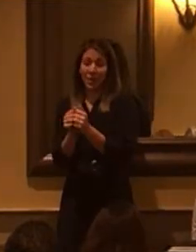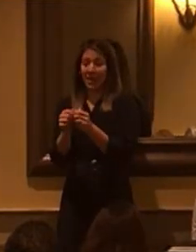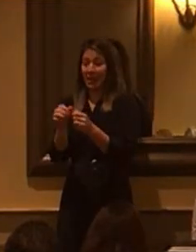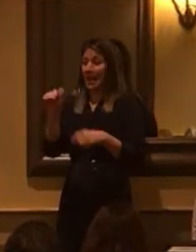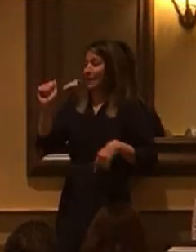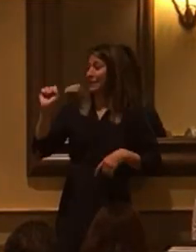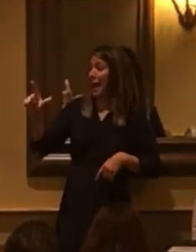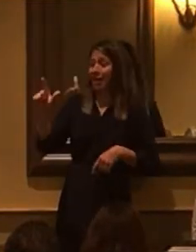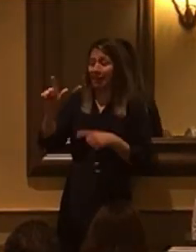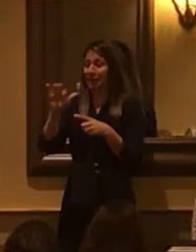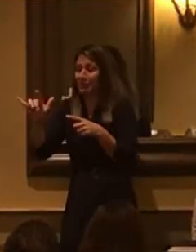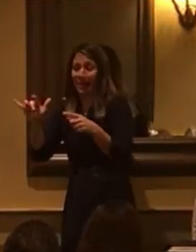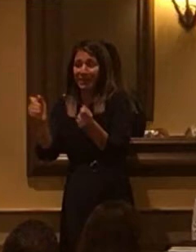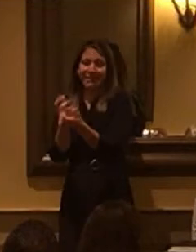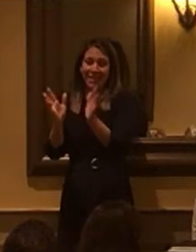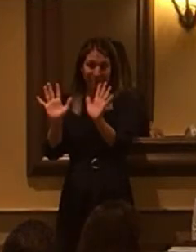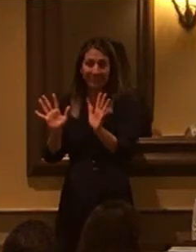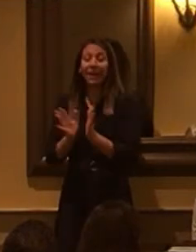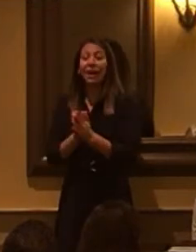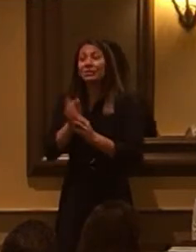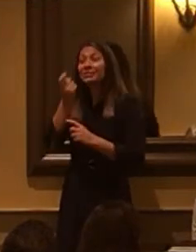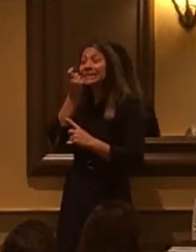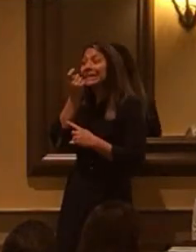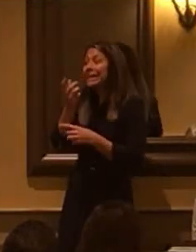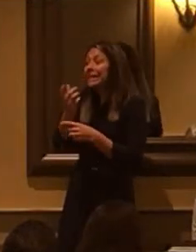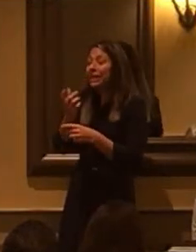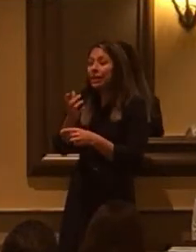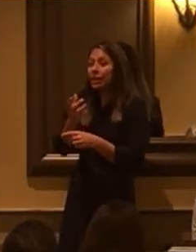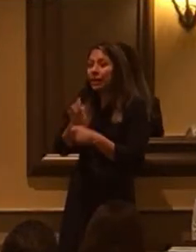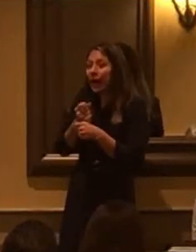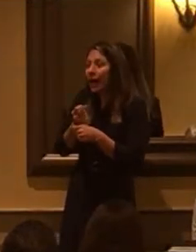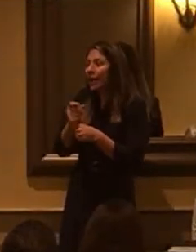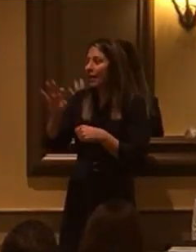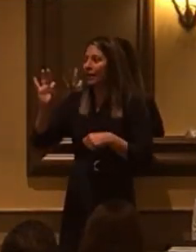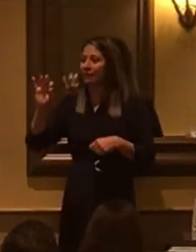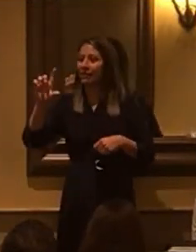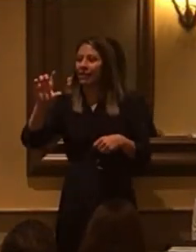I recently got my acceptance letter to (UNKNOWN) College